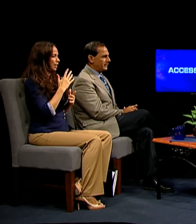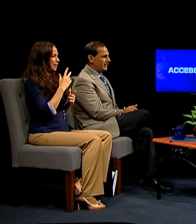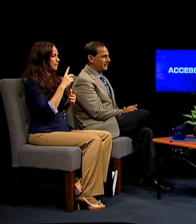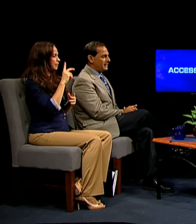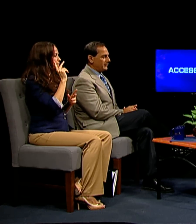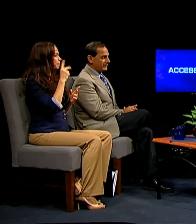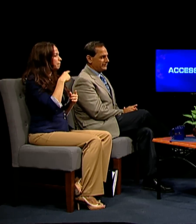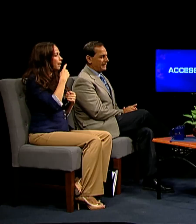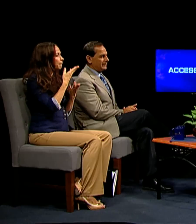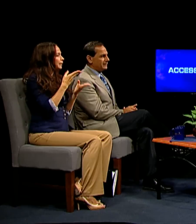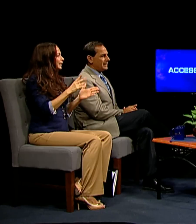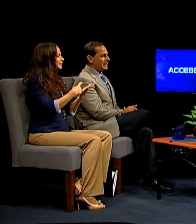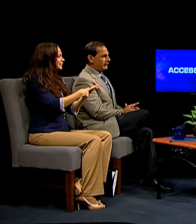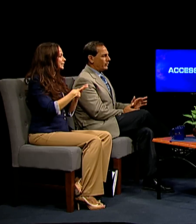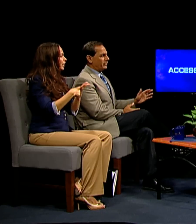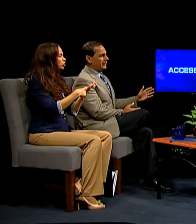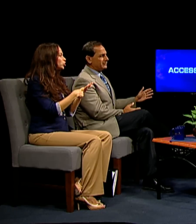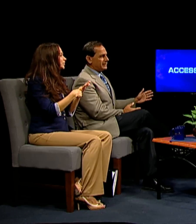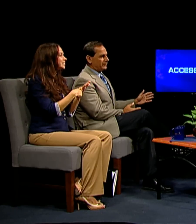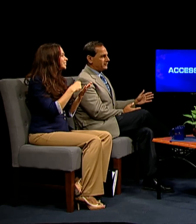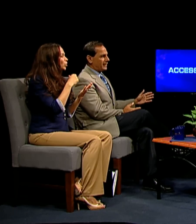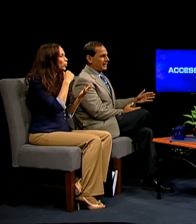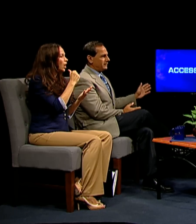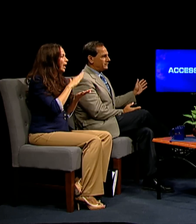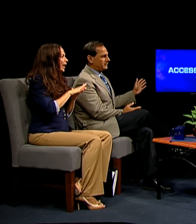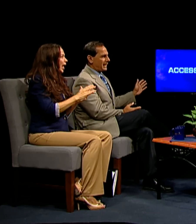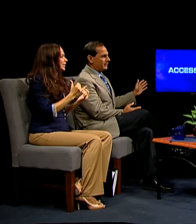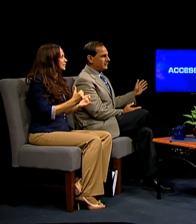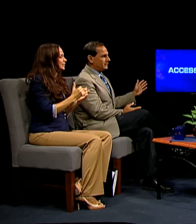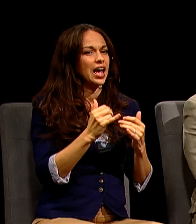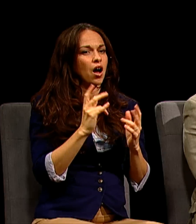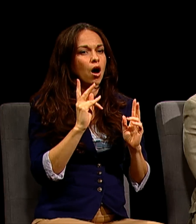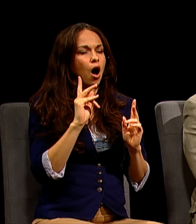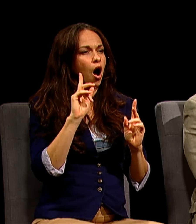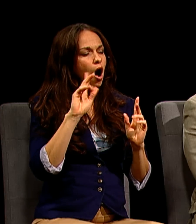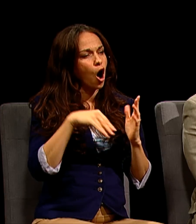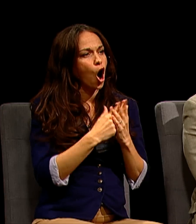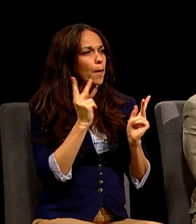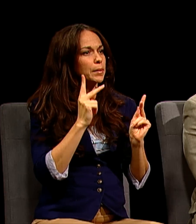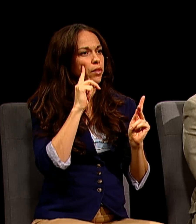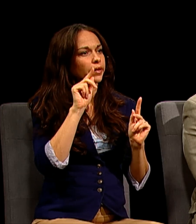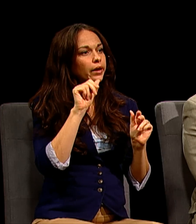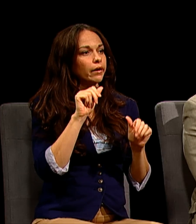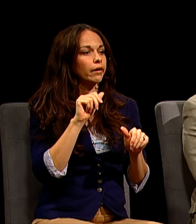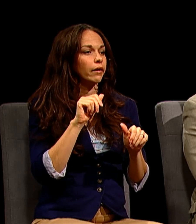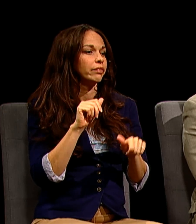stay these days everyone thinks the other side is out to the destroy America, has opposed to just some other